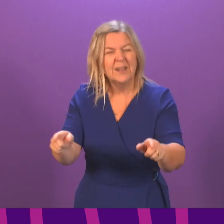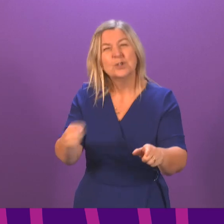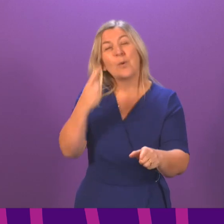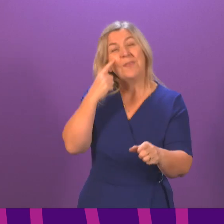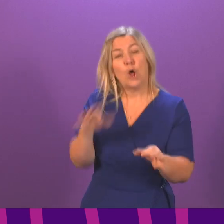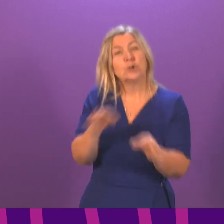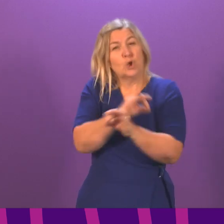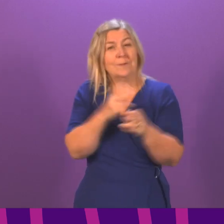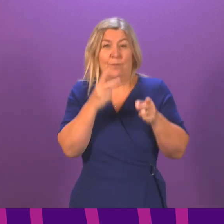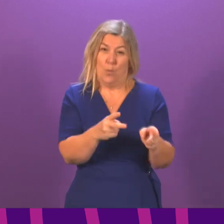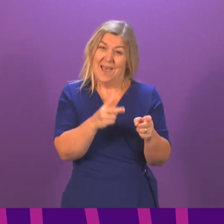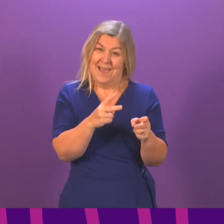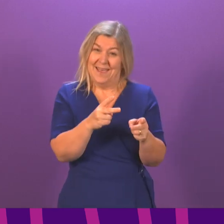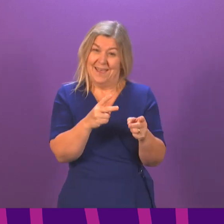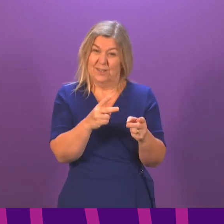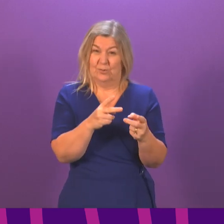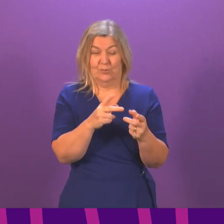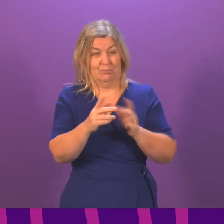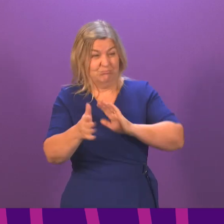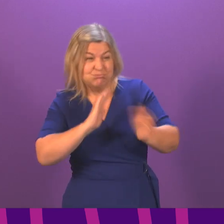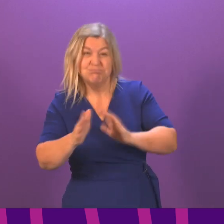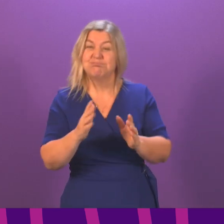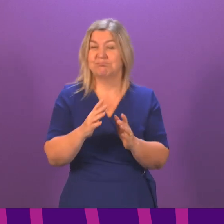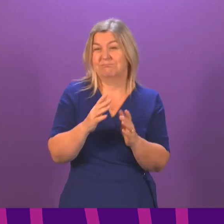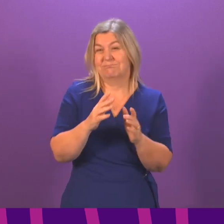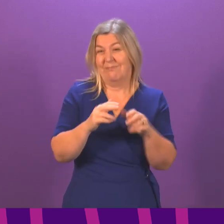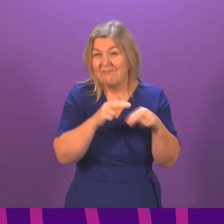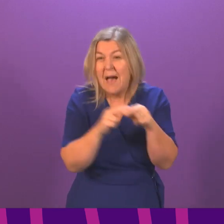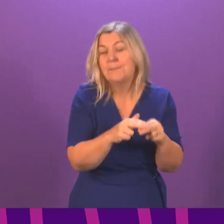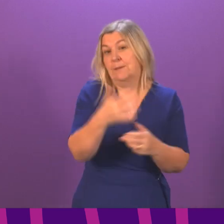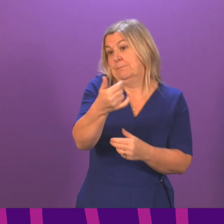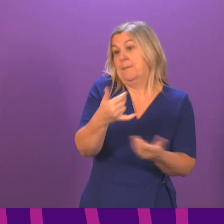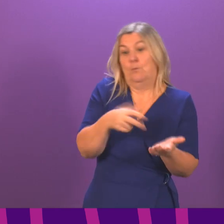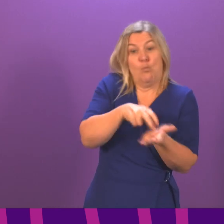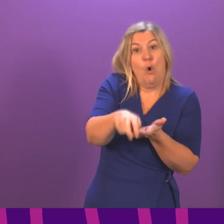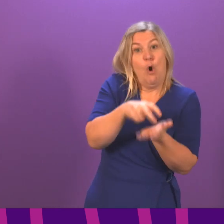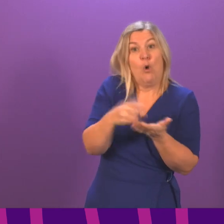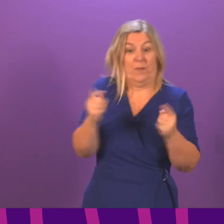those we love—for example, by meeting outside on a family walk or by using technology. However,